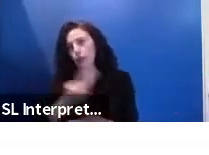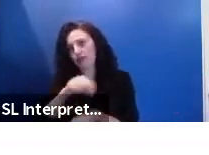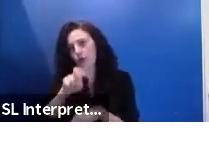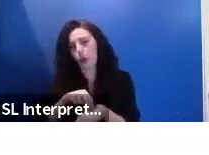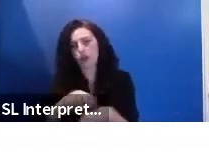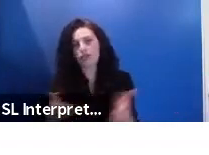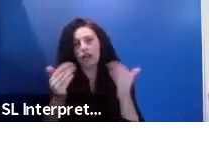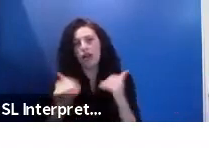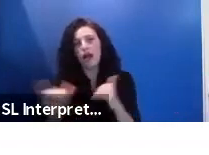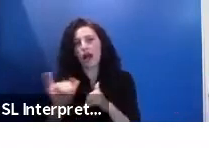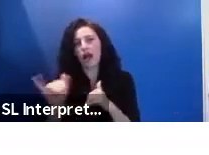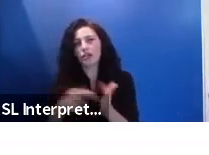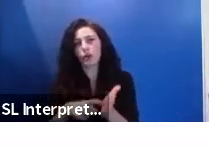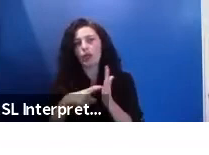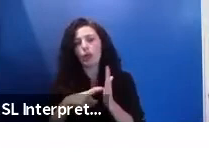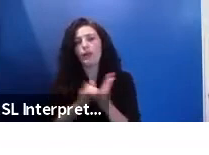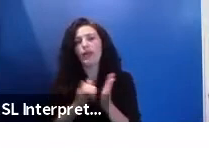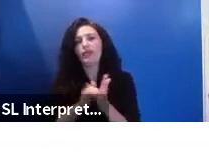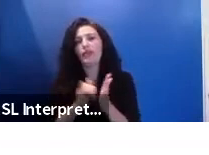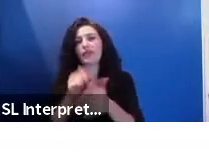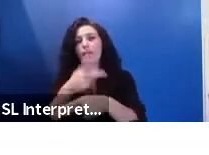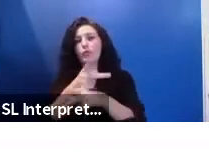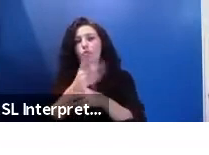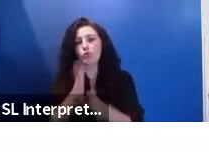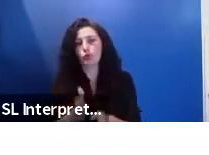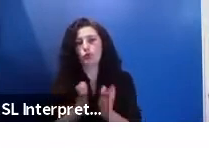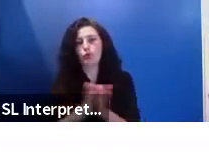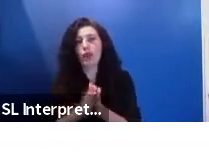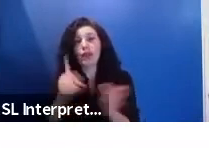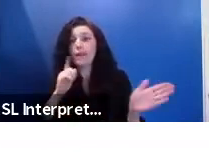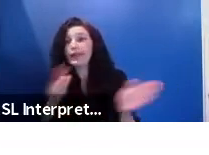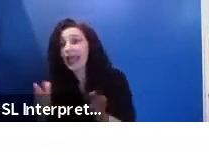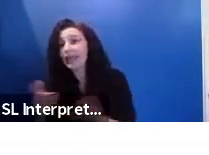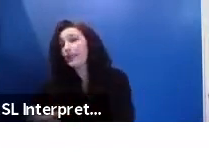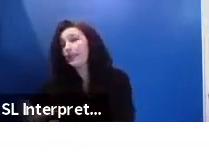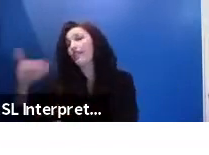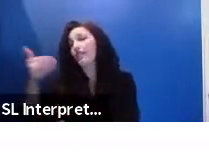We also have a requirement that the producer plan in advance for things like wardrobe fittings